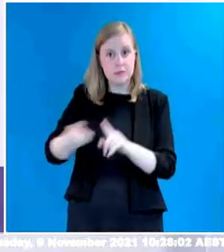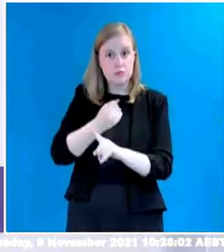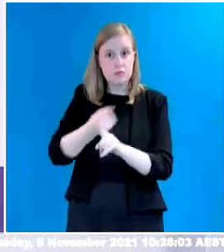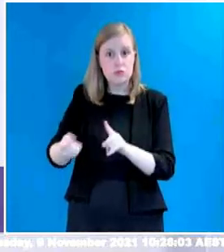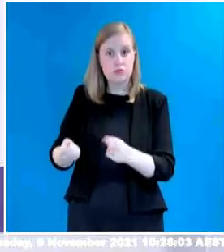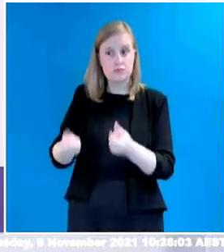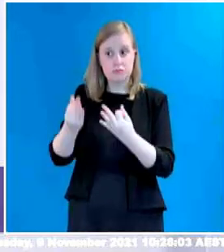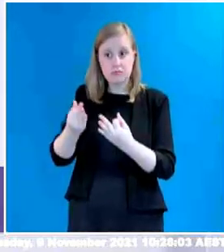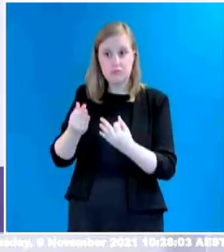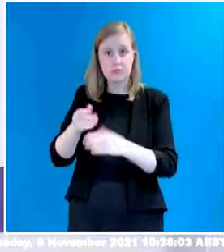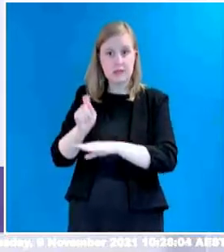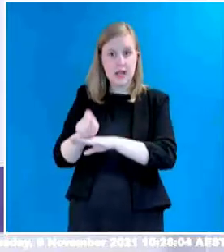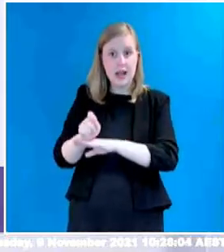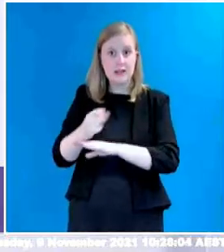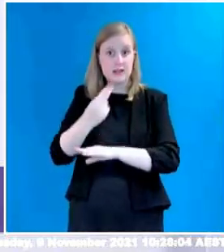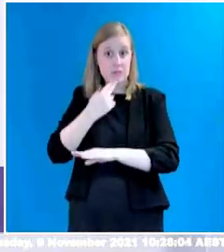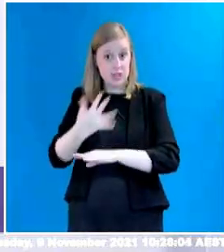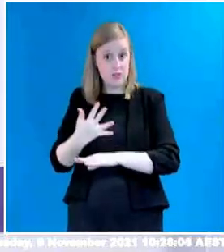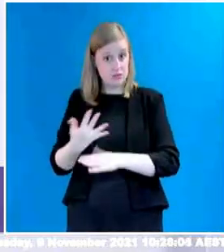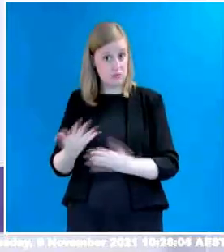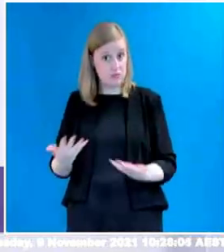I don't know who wants to take that first.